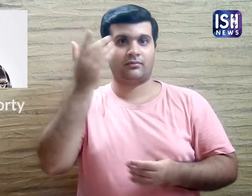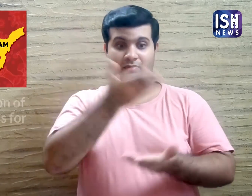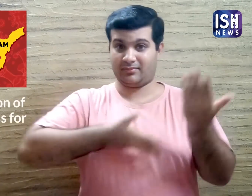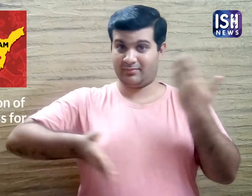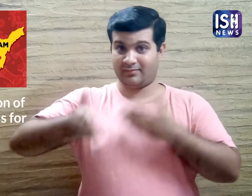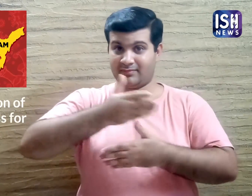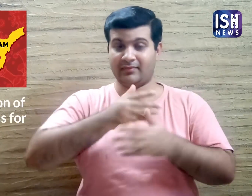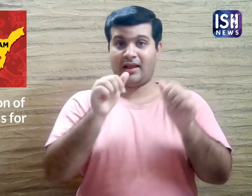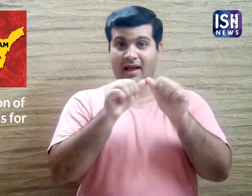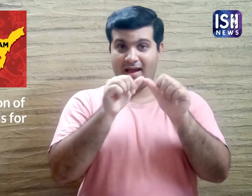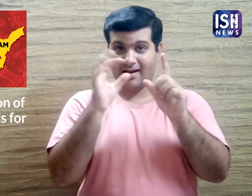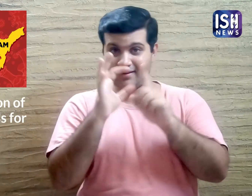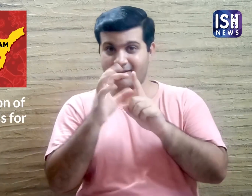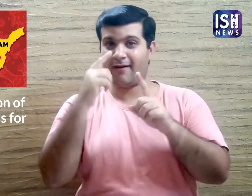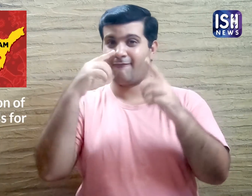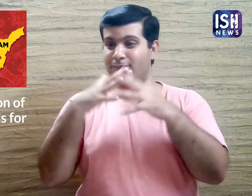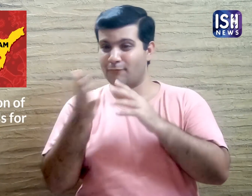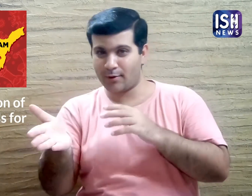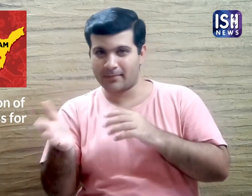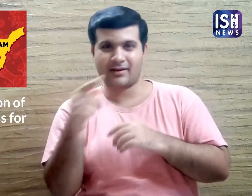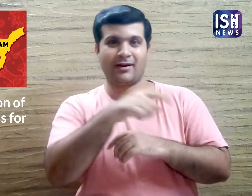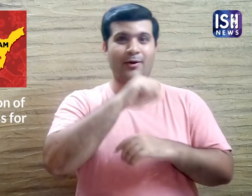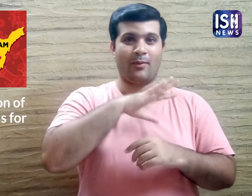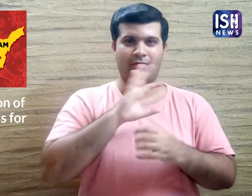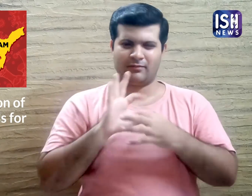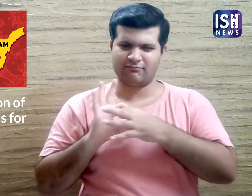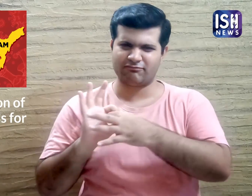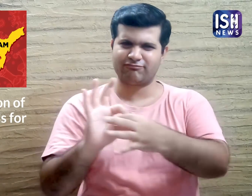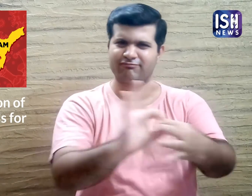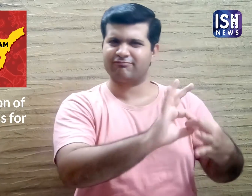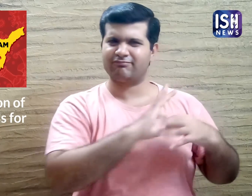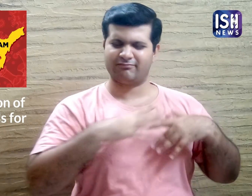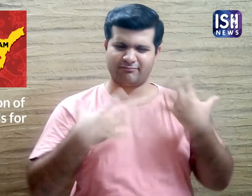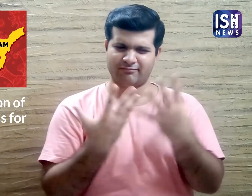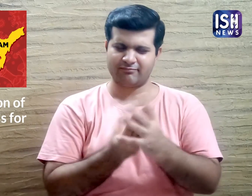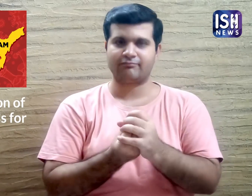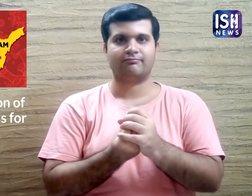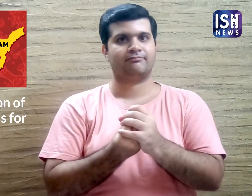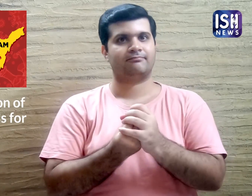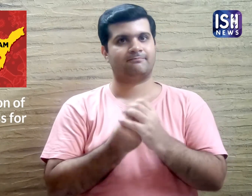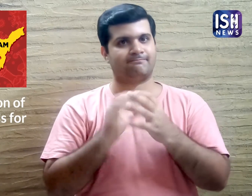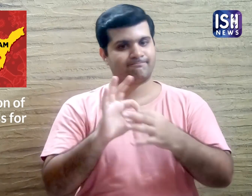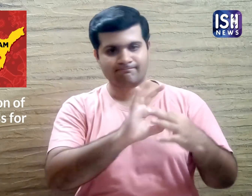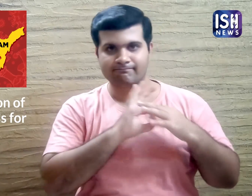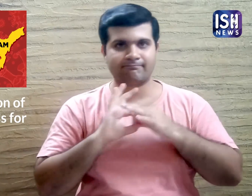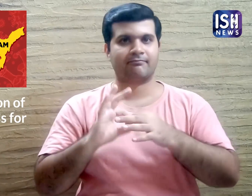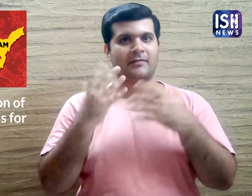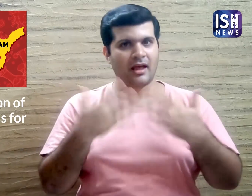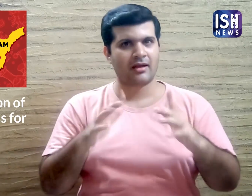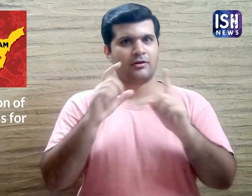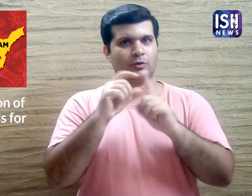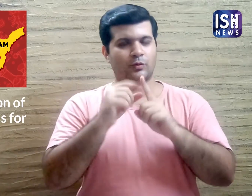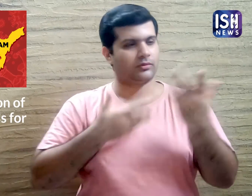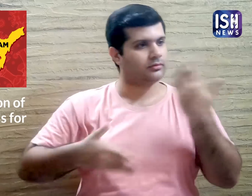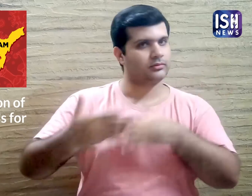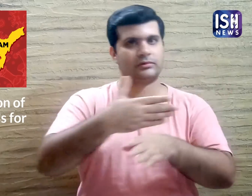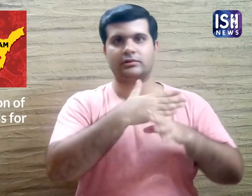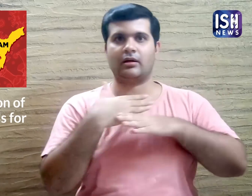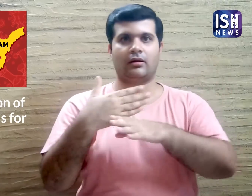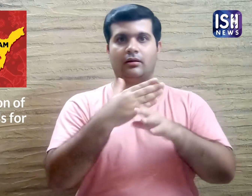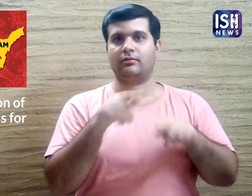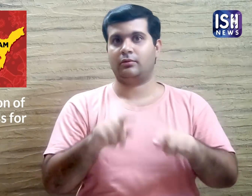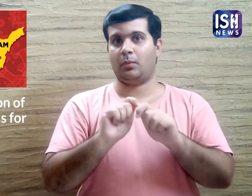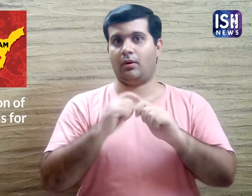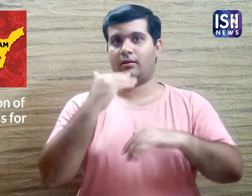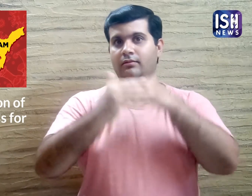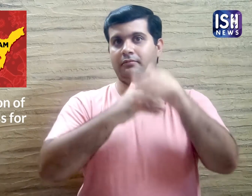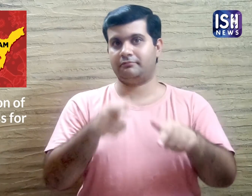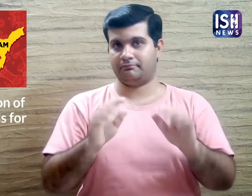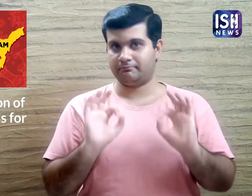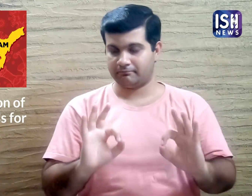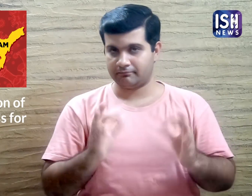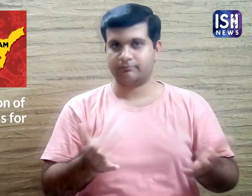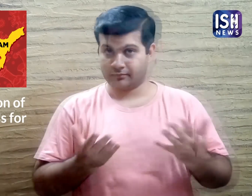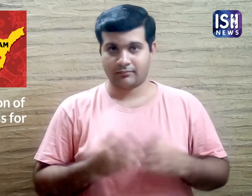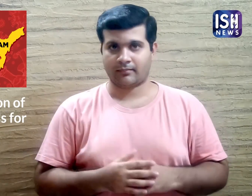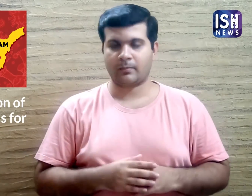All these assocations work in unity and coordinate with each other.